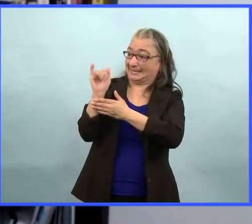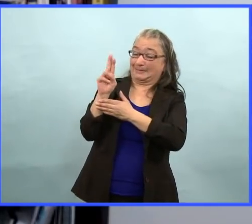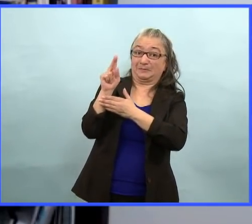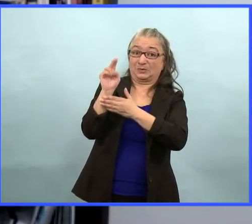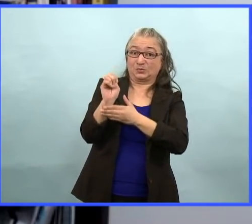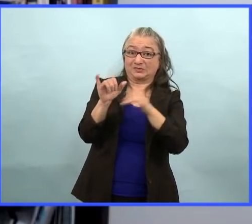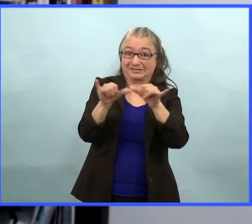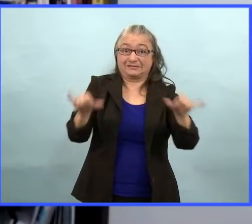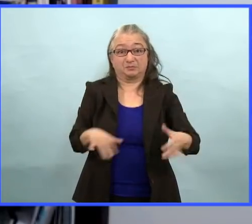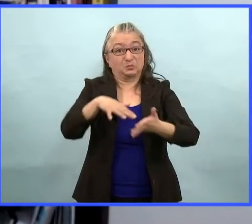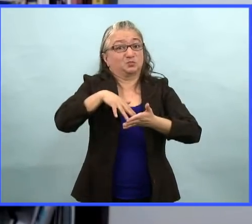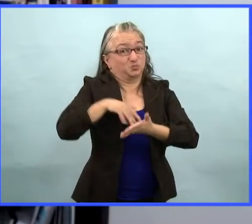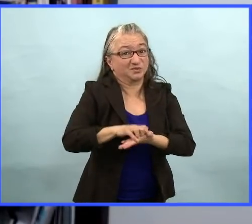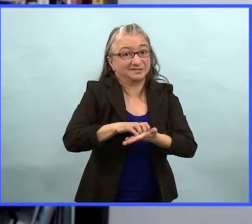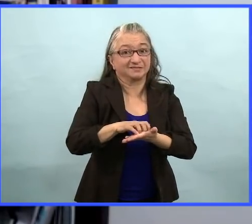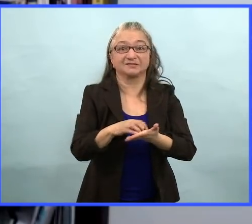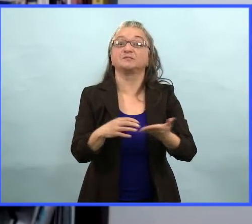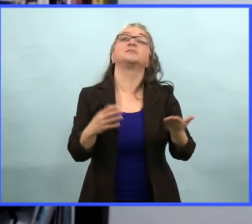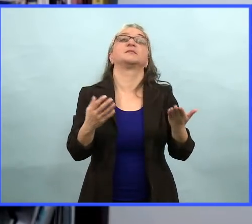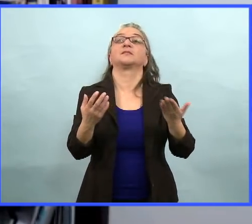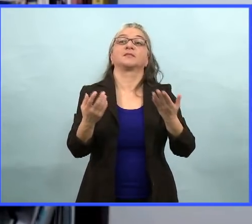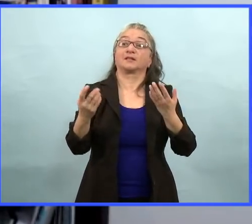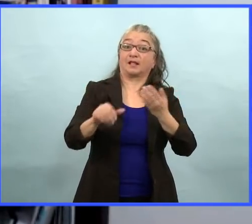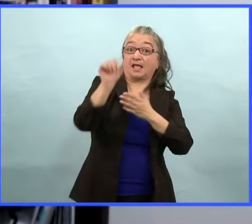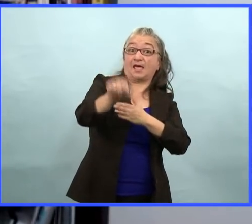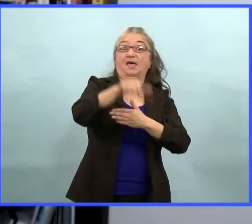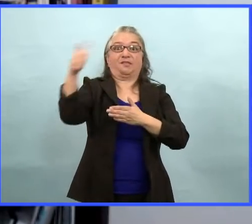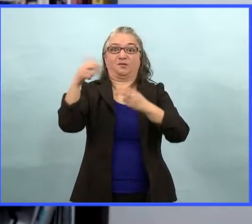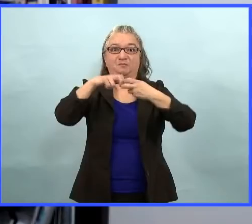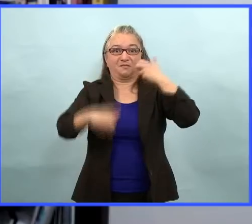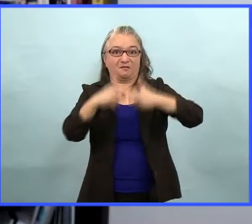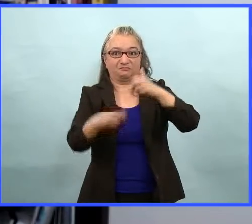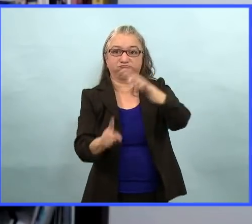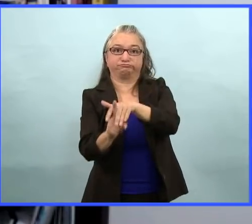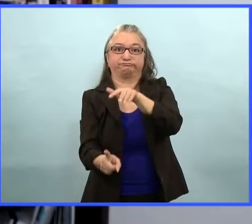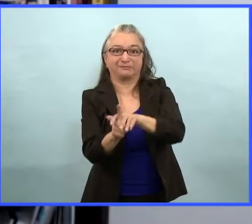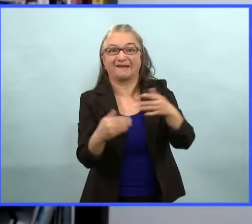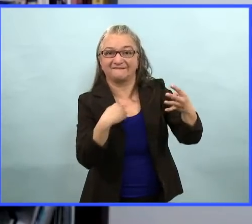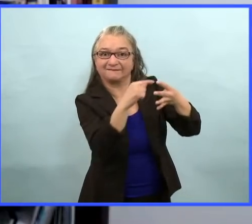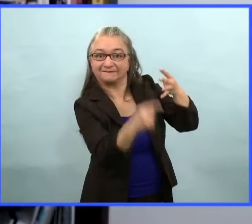who are immunocompromised because it is clear that that we've seen that harms can be greater